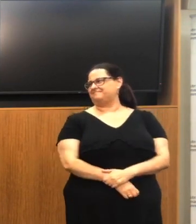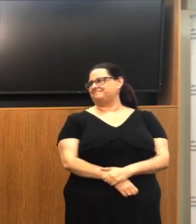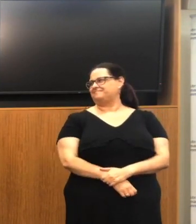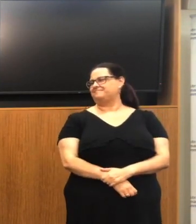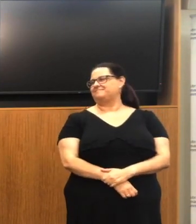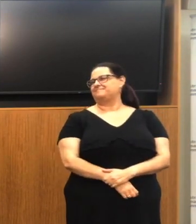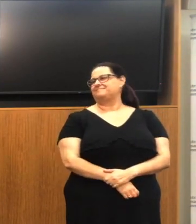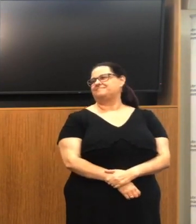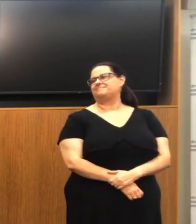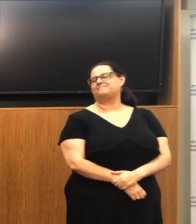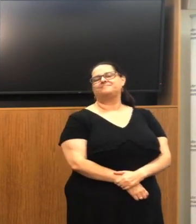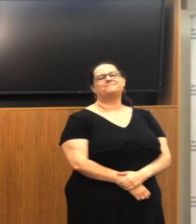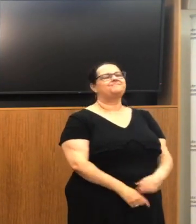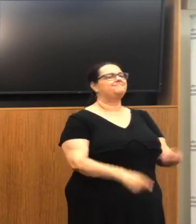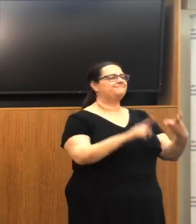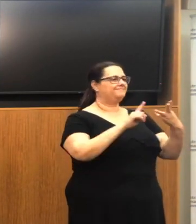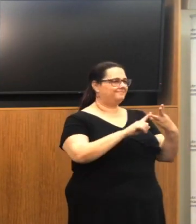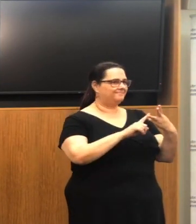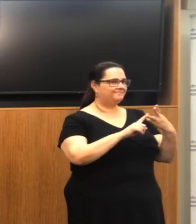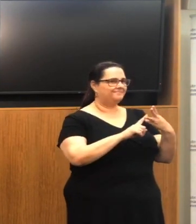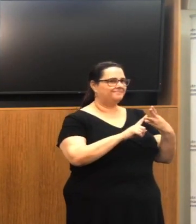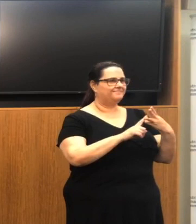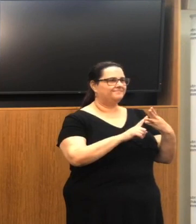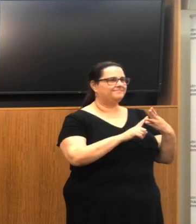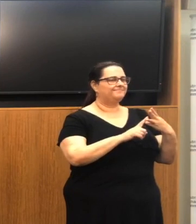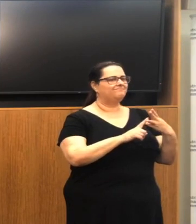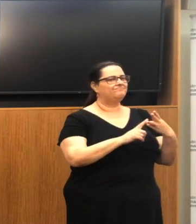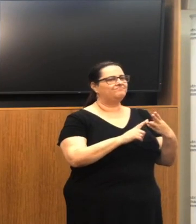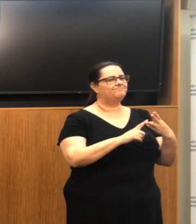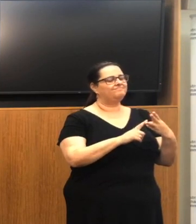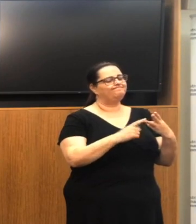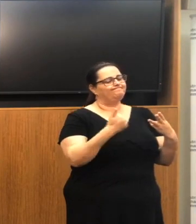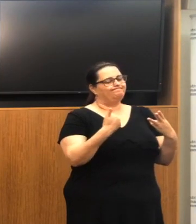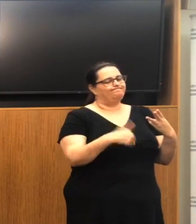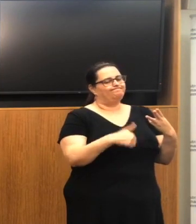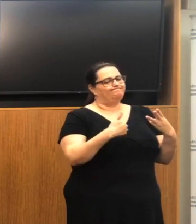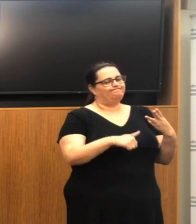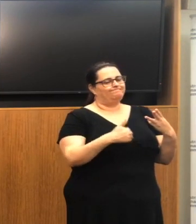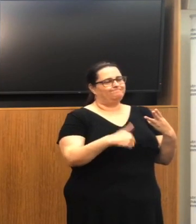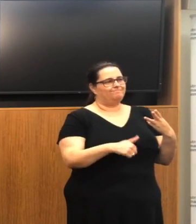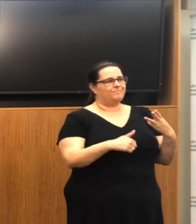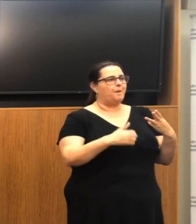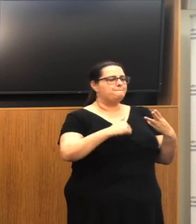And I will say, I also need to acknowledge my own metaphorical family.